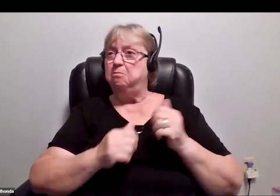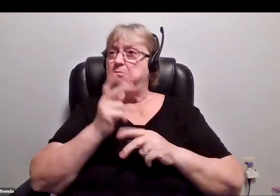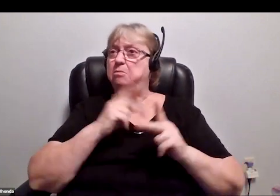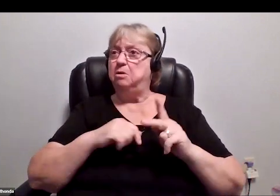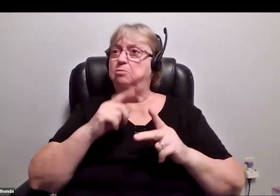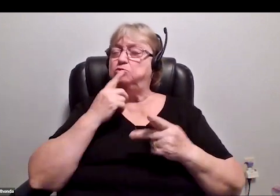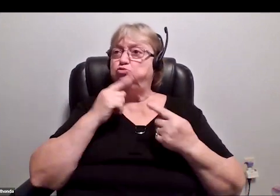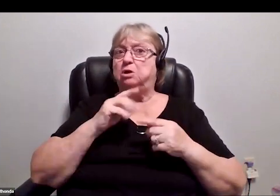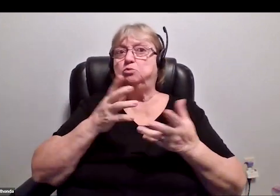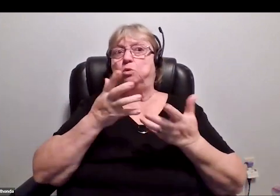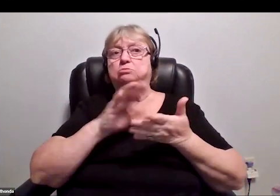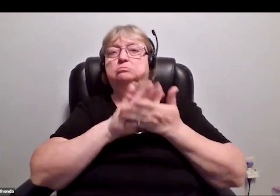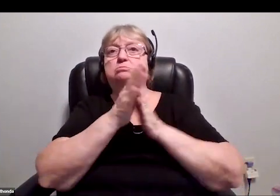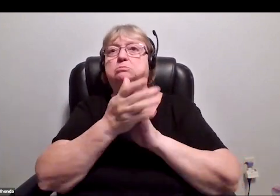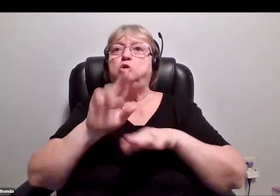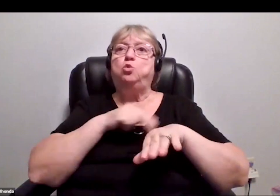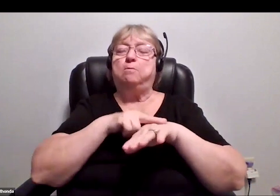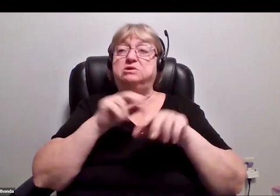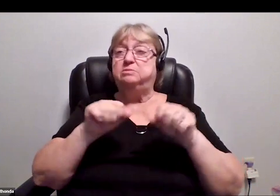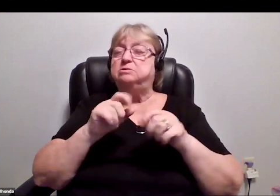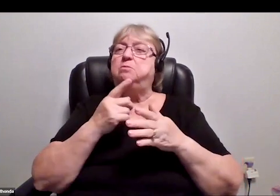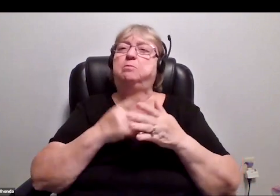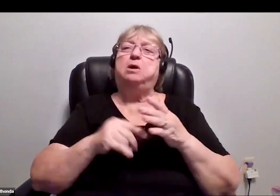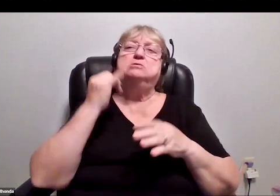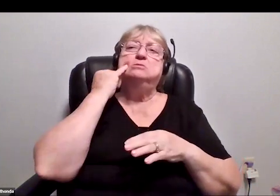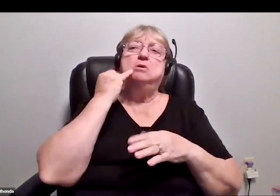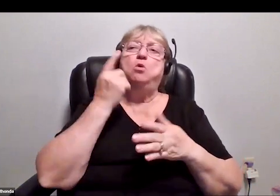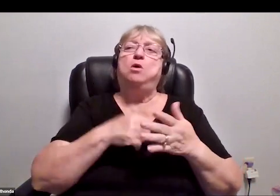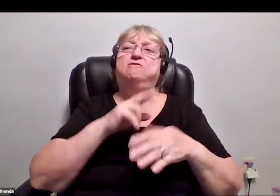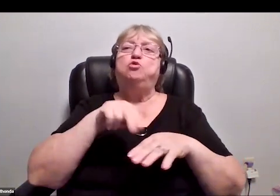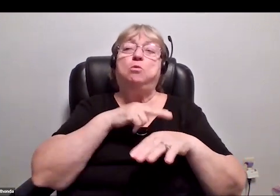as normal as possible, but what if normal isn't the only way to be?"